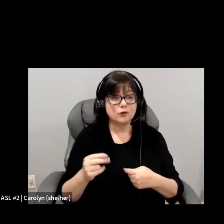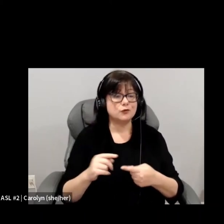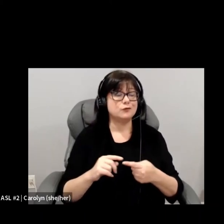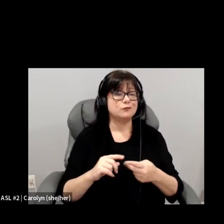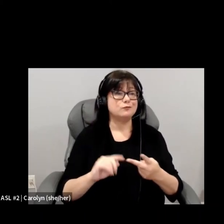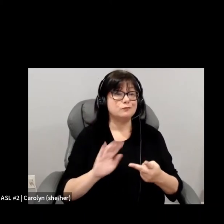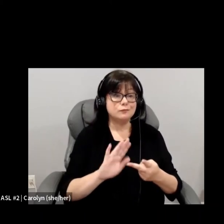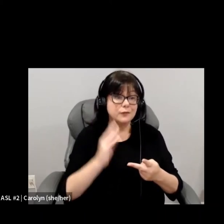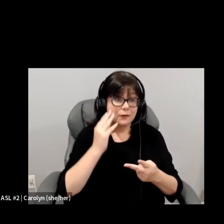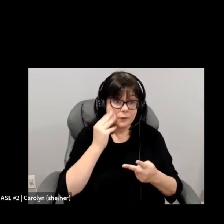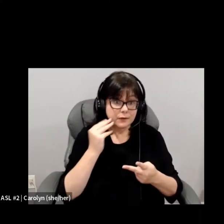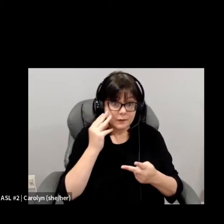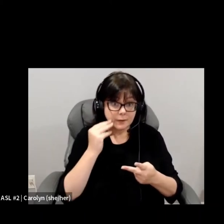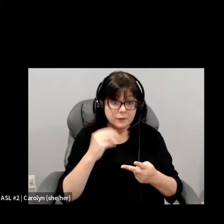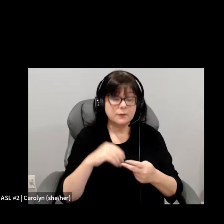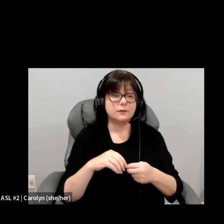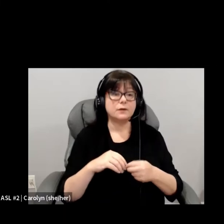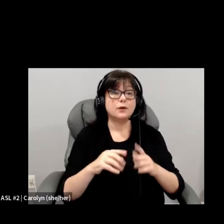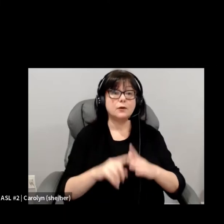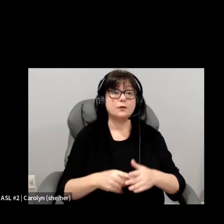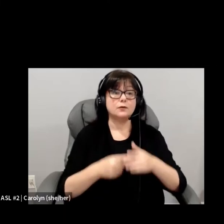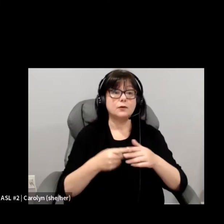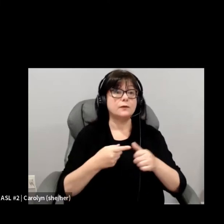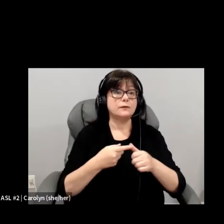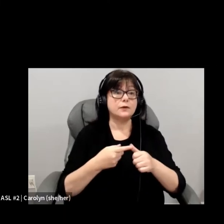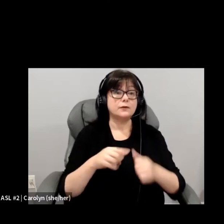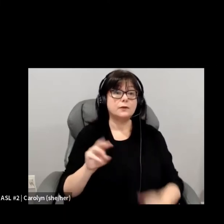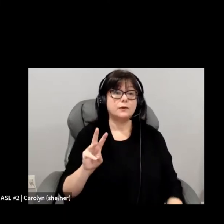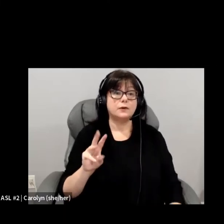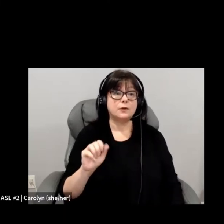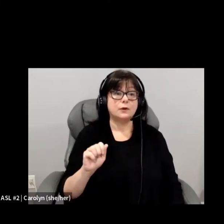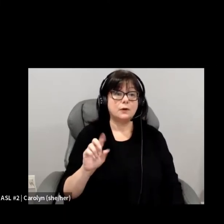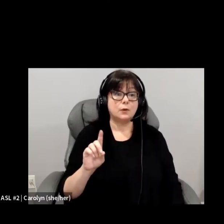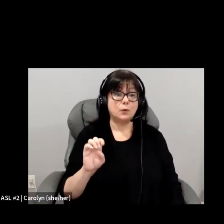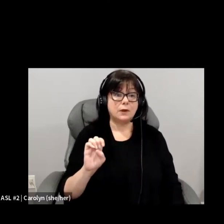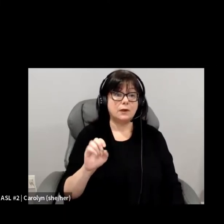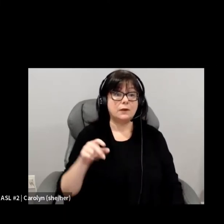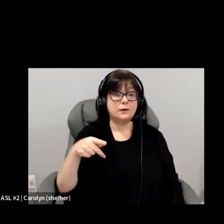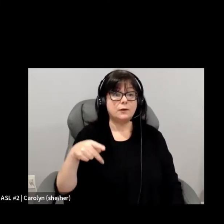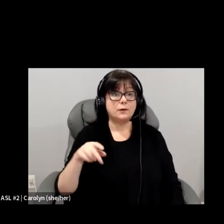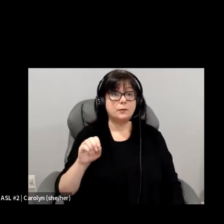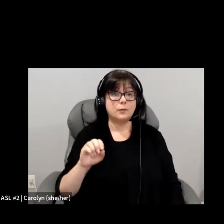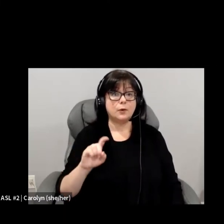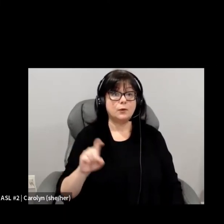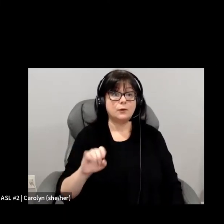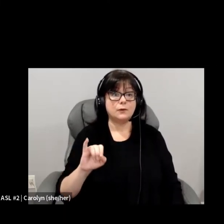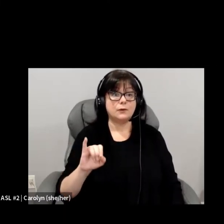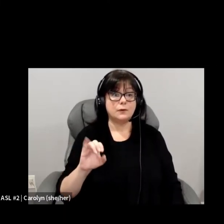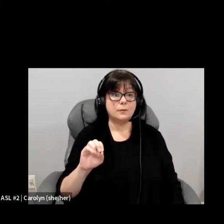AND WE'RE GOING TO START WITH WADE POZIOMKA.